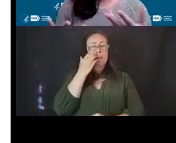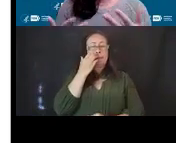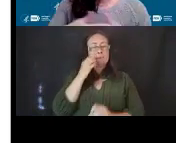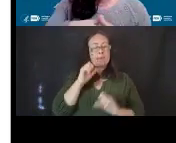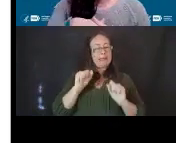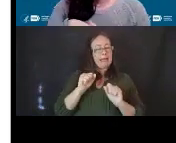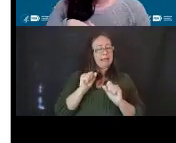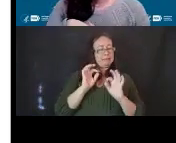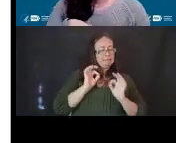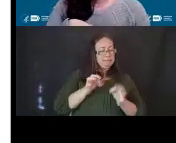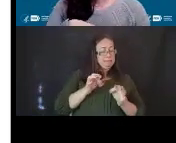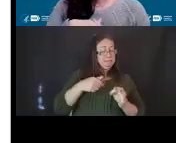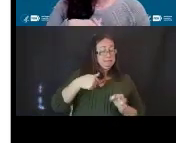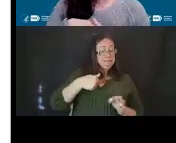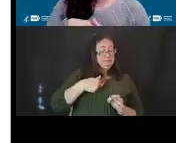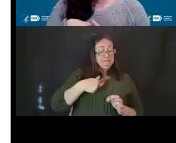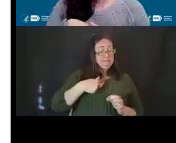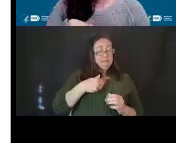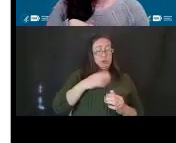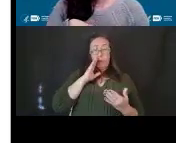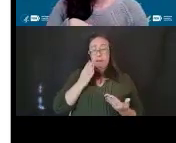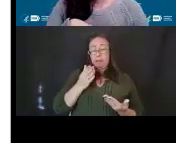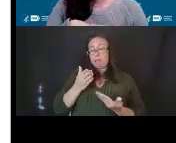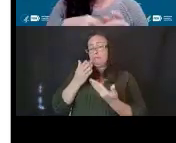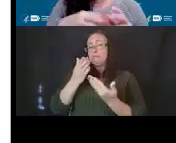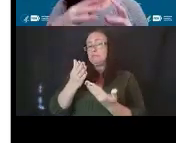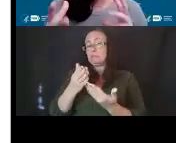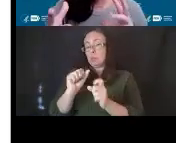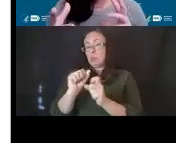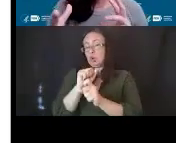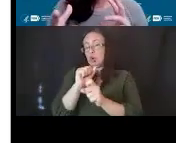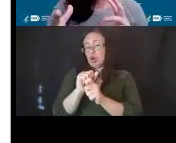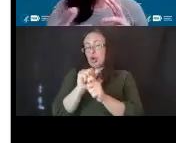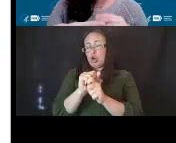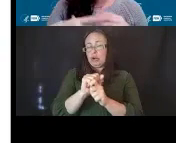that the NIH is interested in a particular area of research,